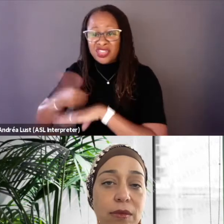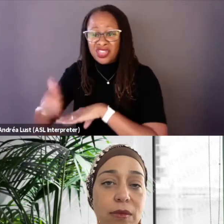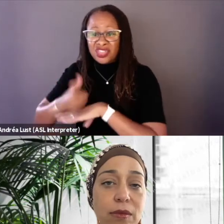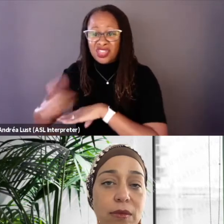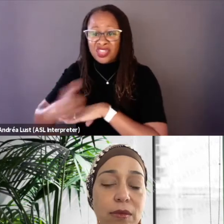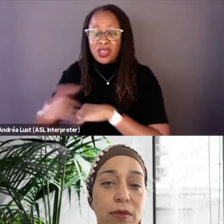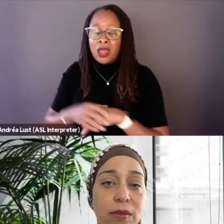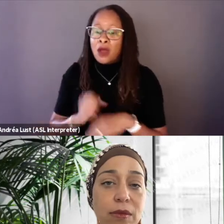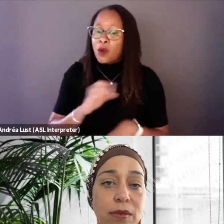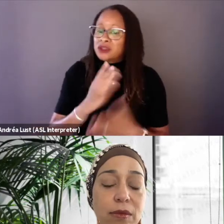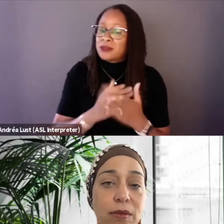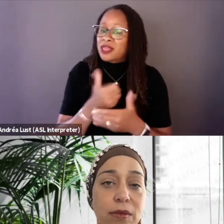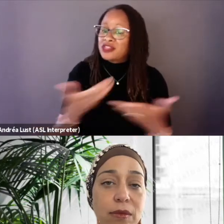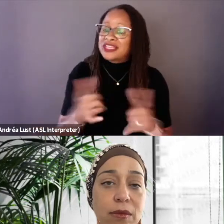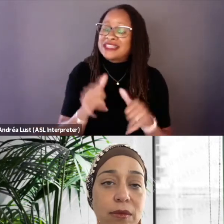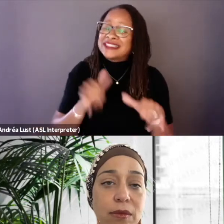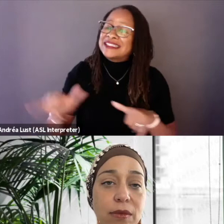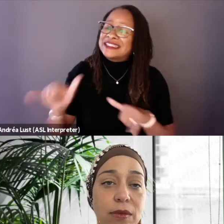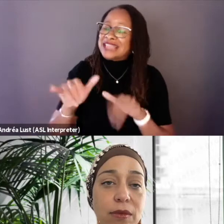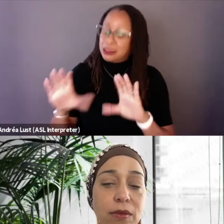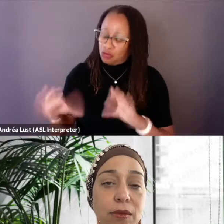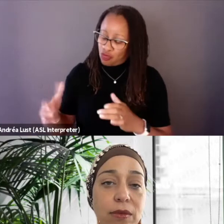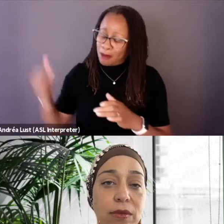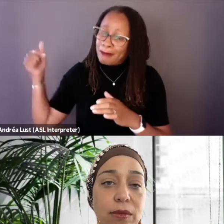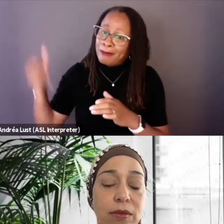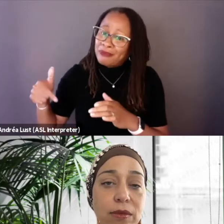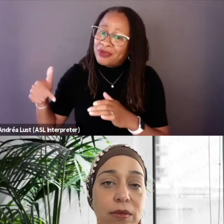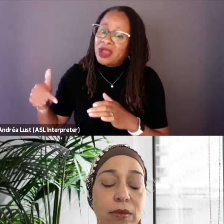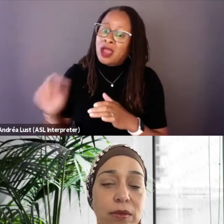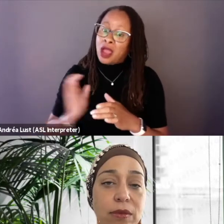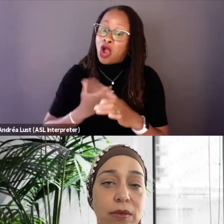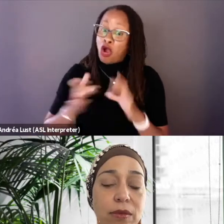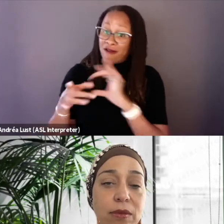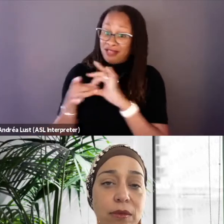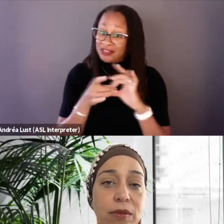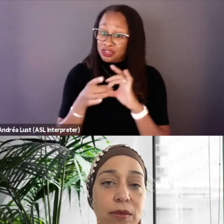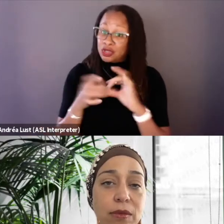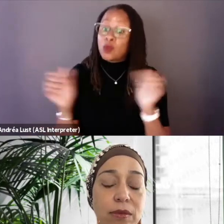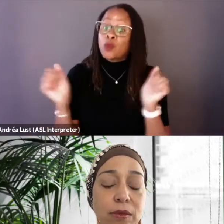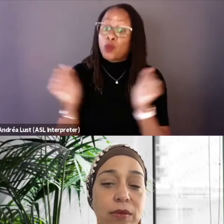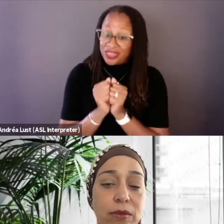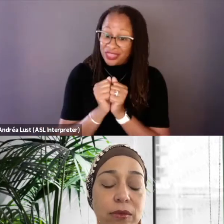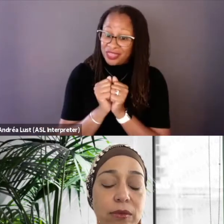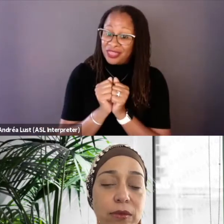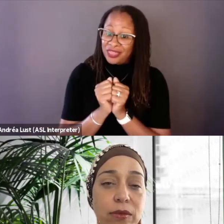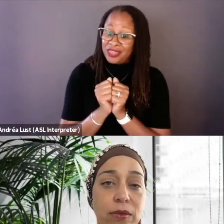They all go in that same bucket, you know, of our relationship with power